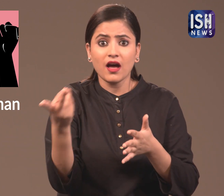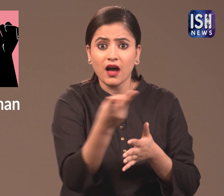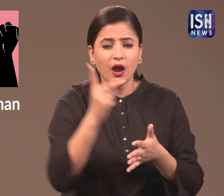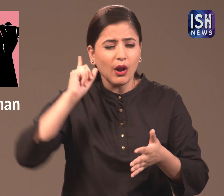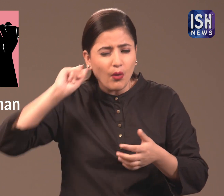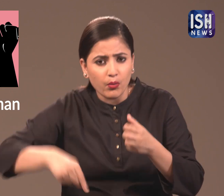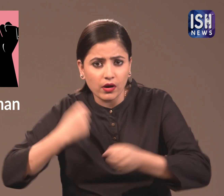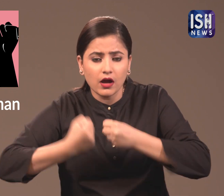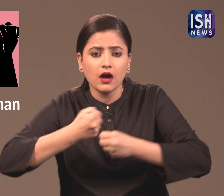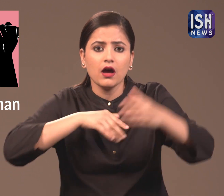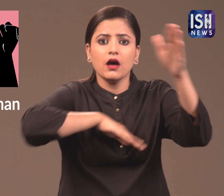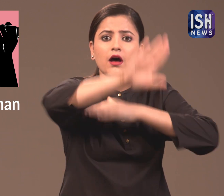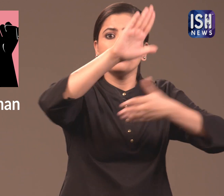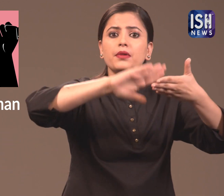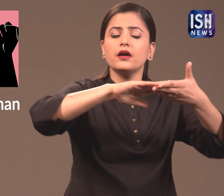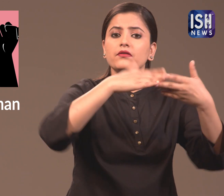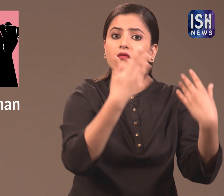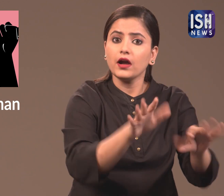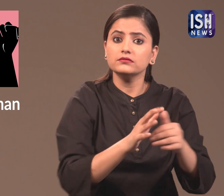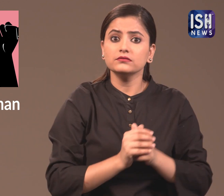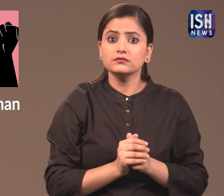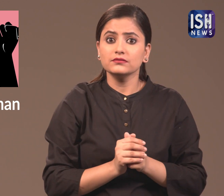The two of them ignored this, ran away and got married.